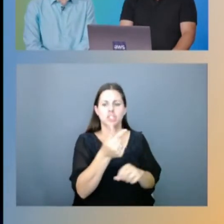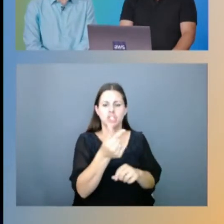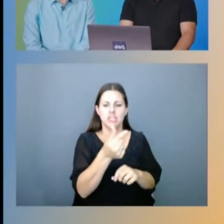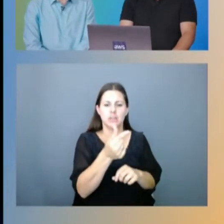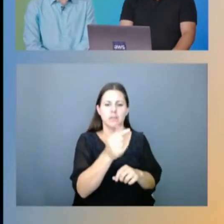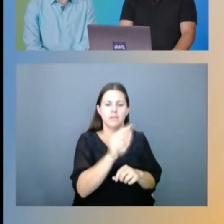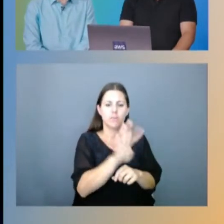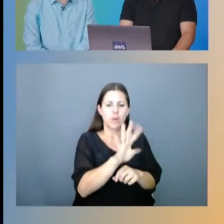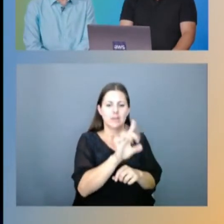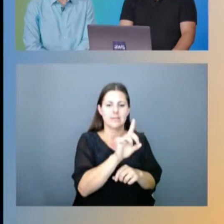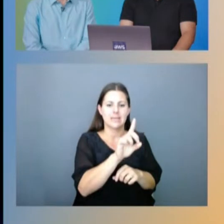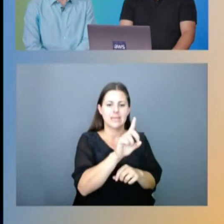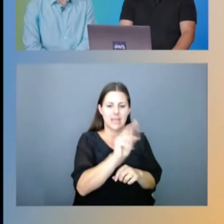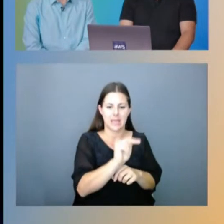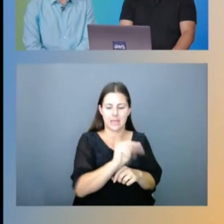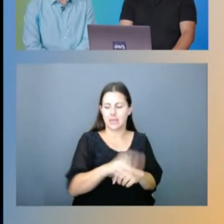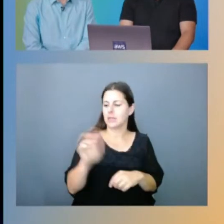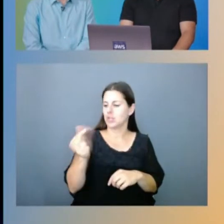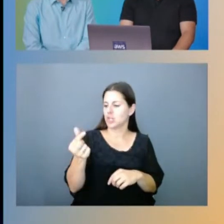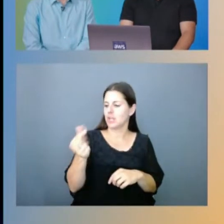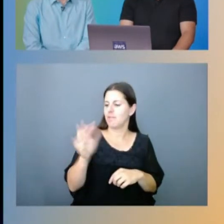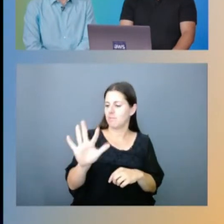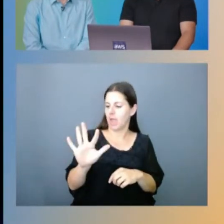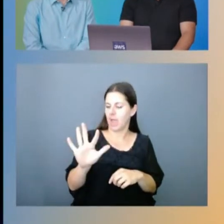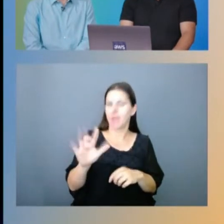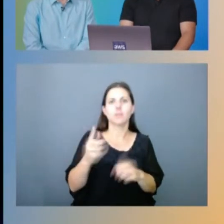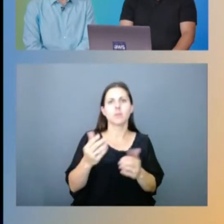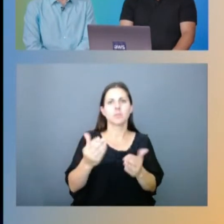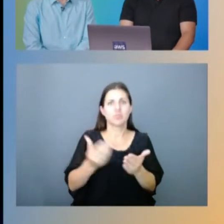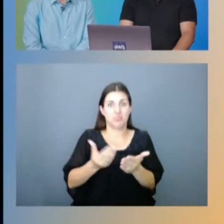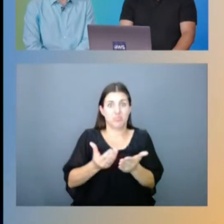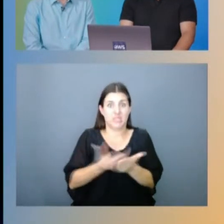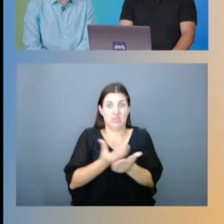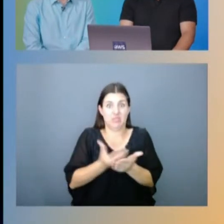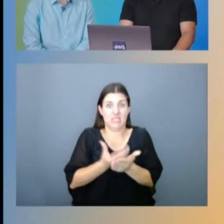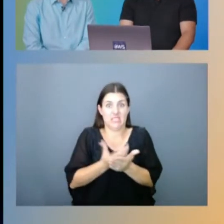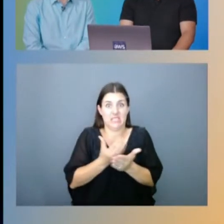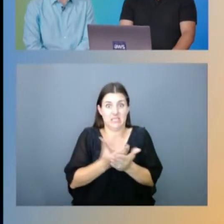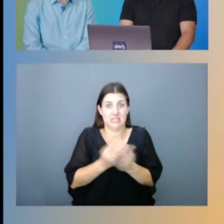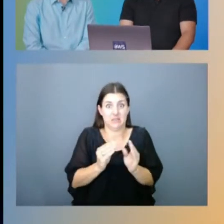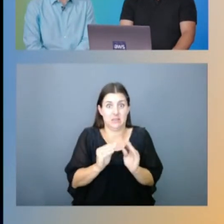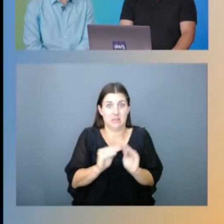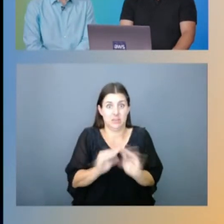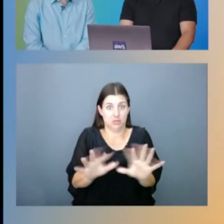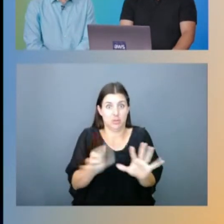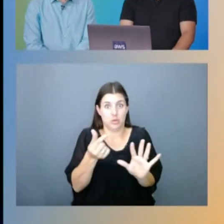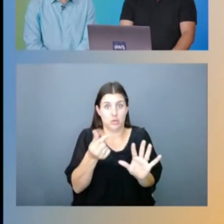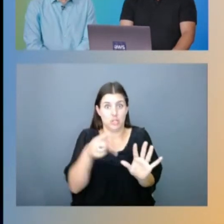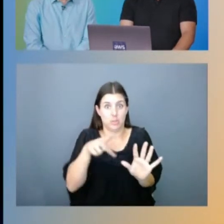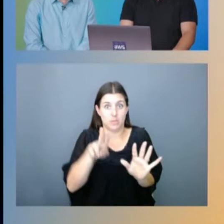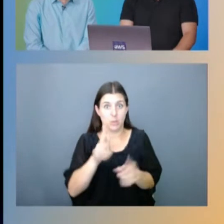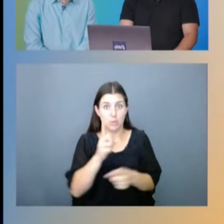are pretty recent introductions in the GPU space, right? So this to me makes